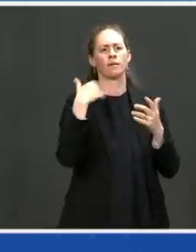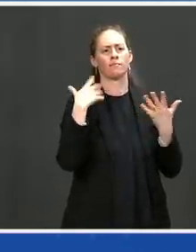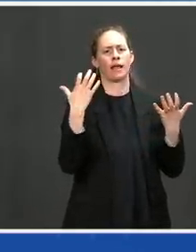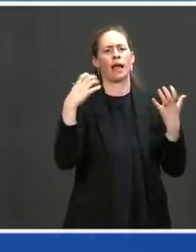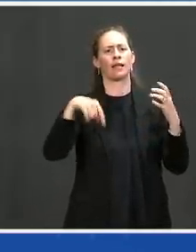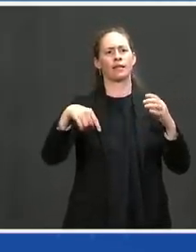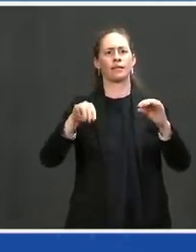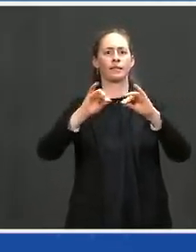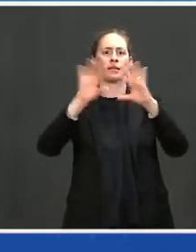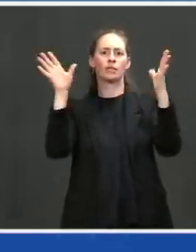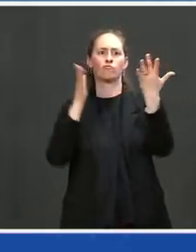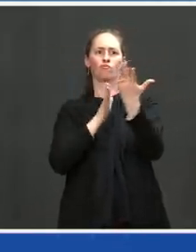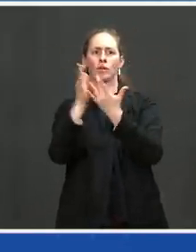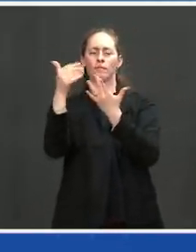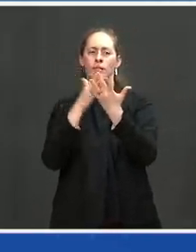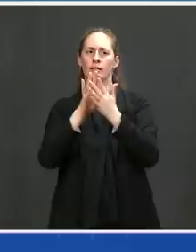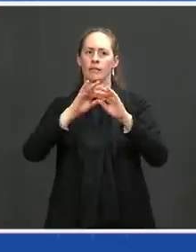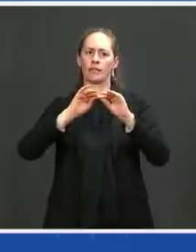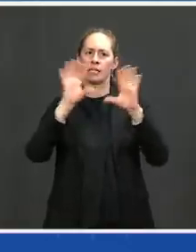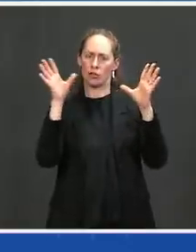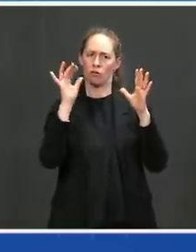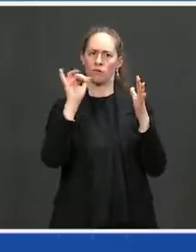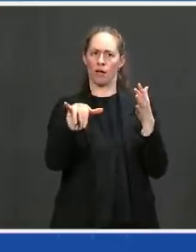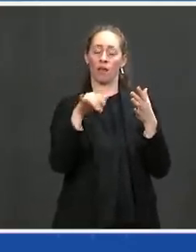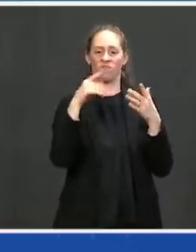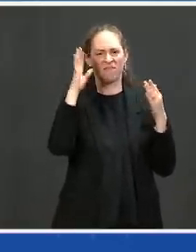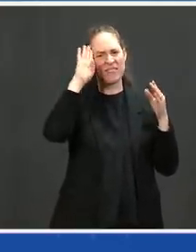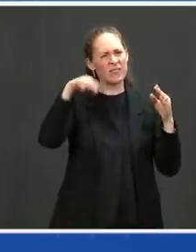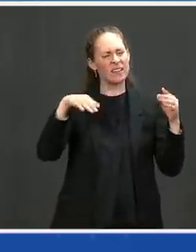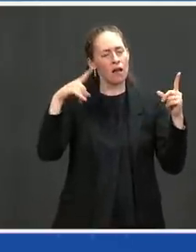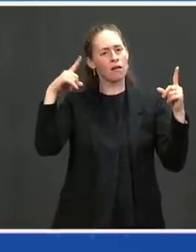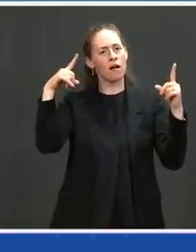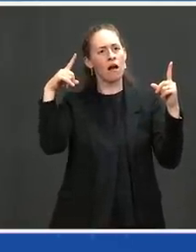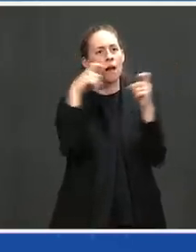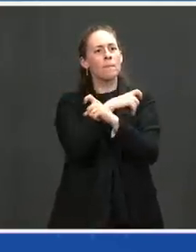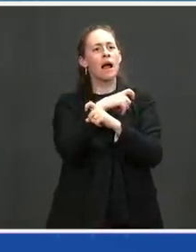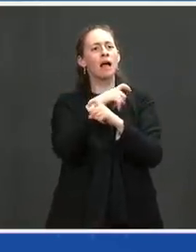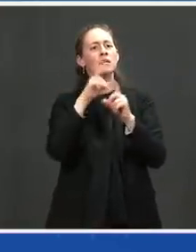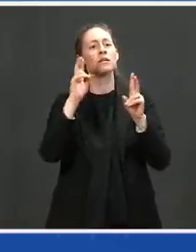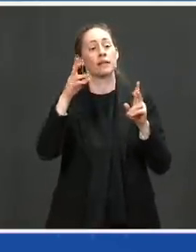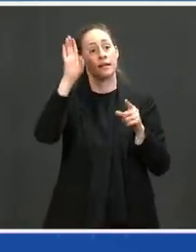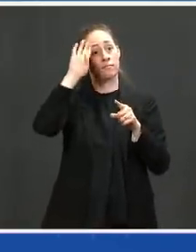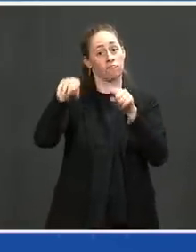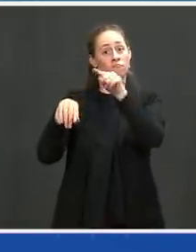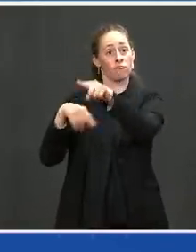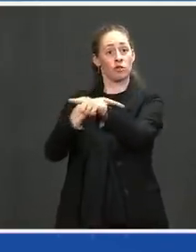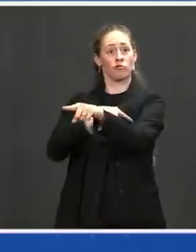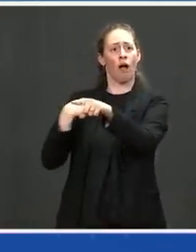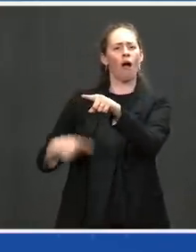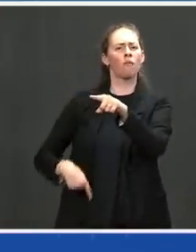we are going to hold China accountable to follow the rules -- to follow the rules --